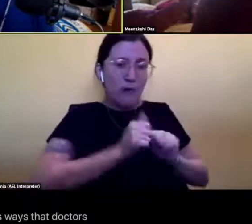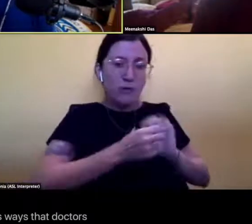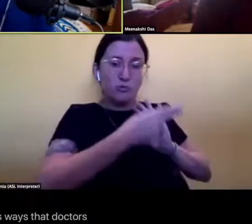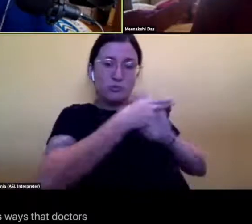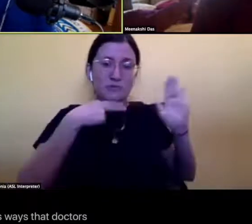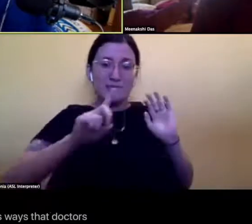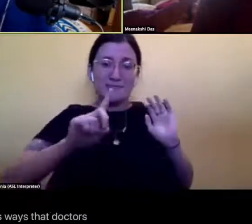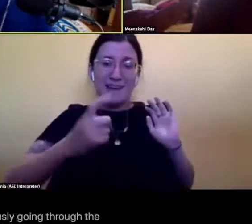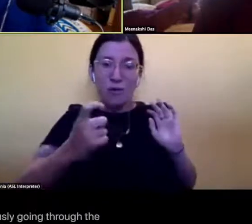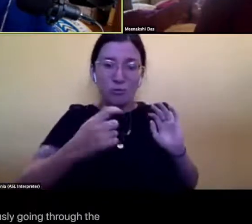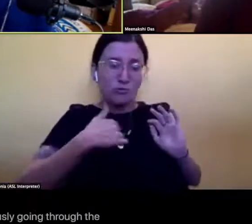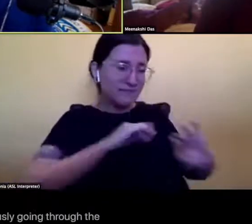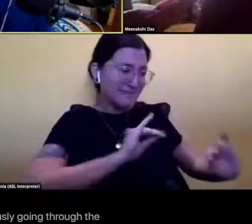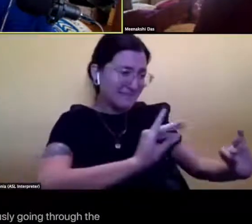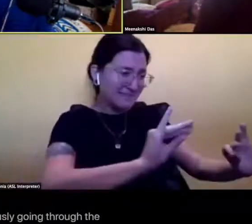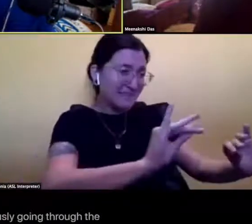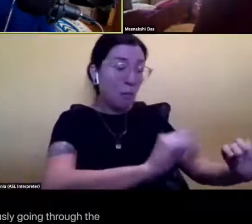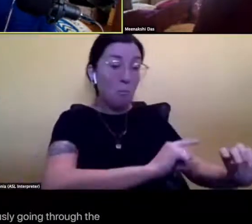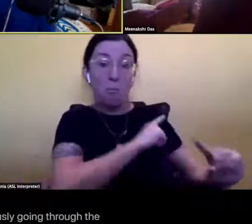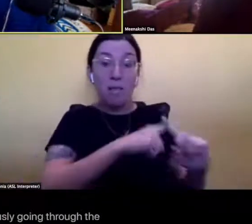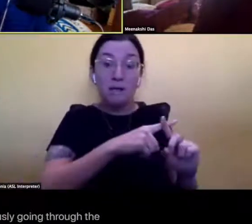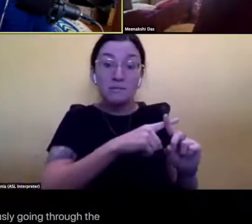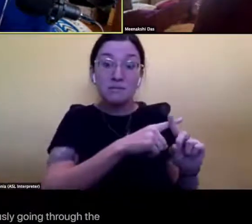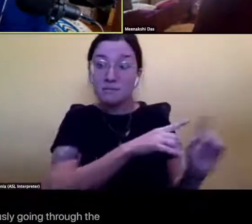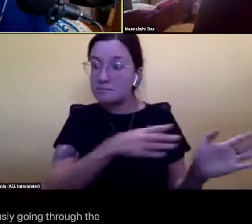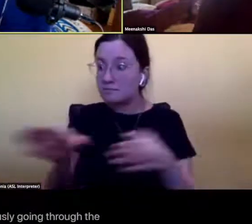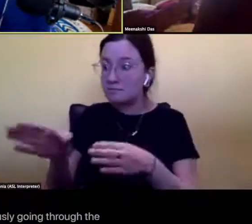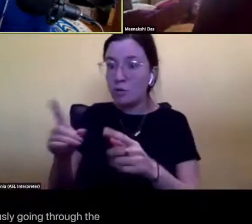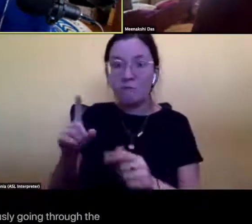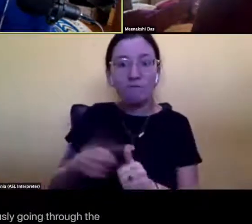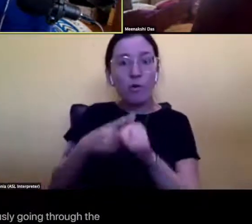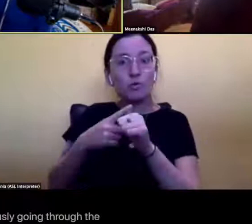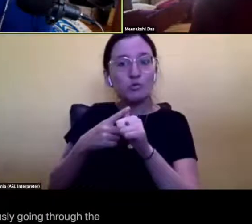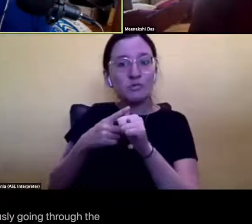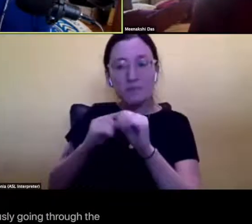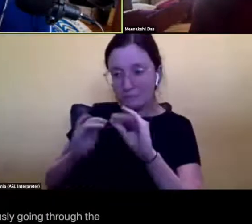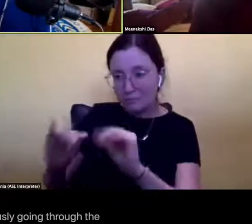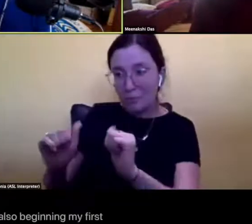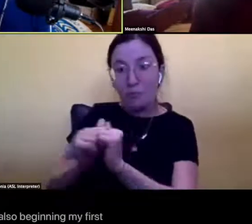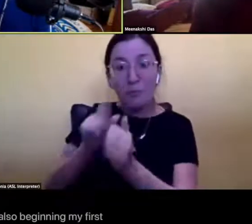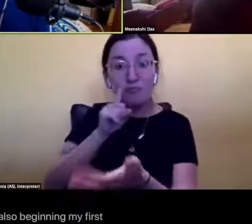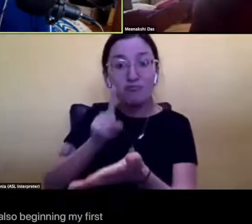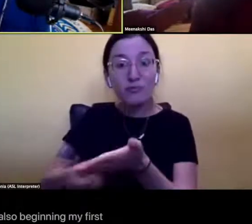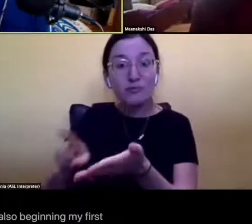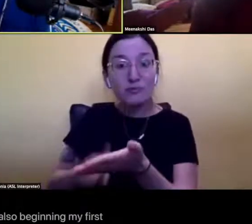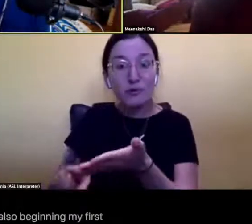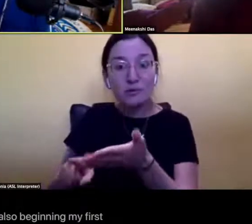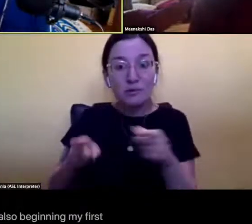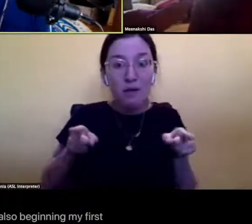beginning my first experiences with research. And it was interesting because while I would say